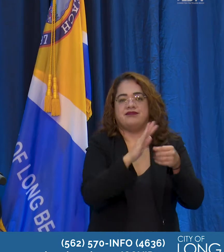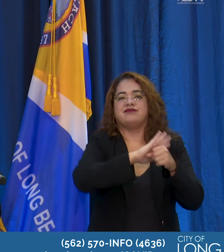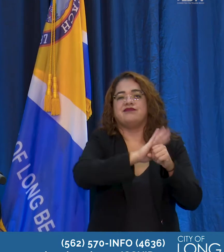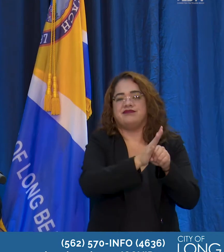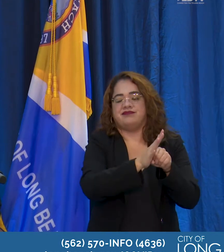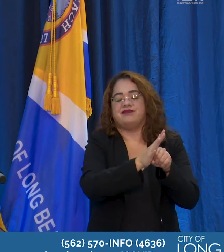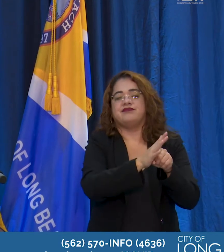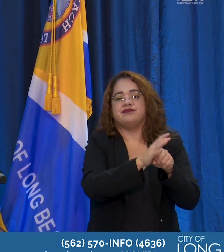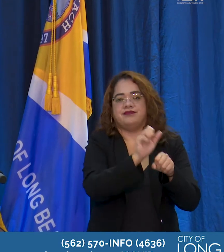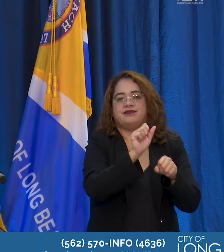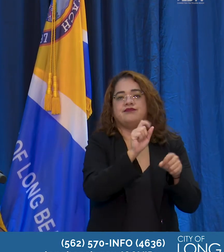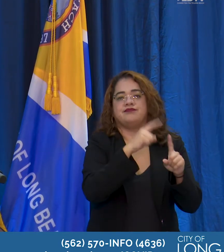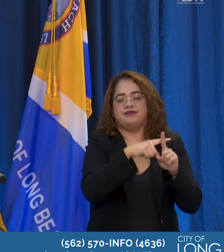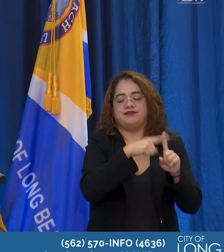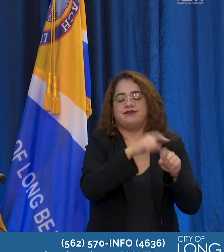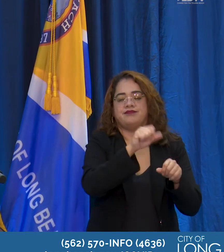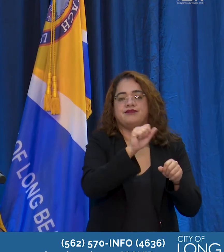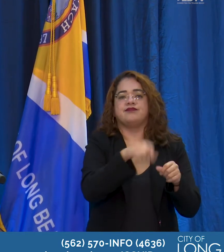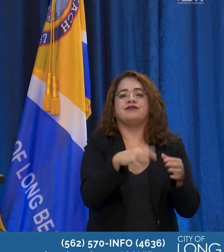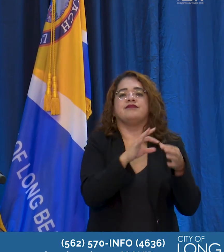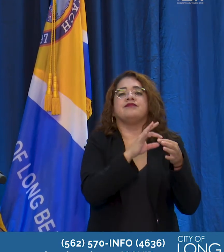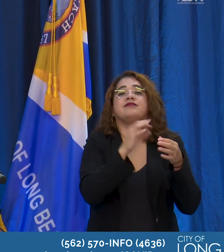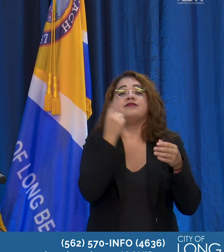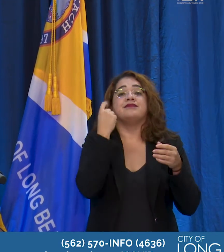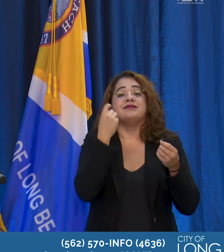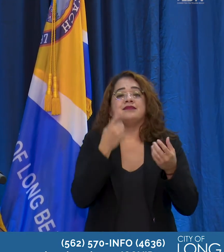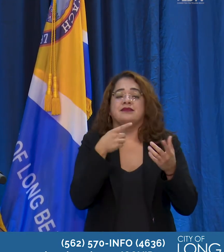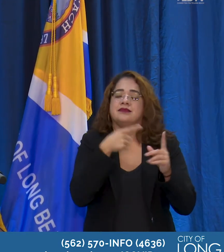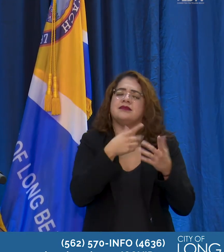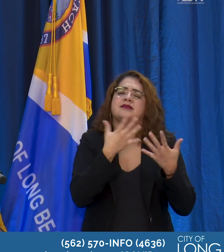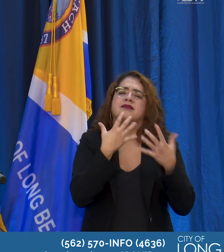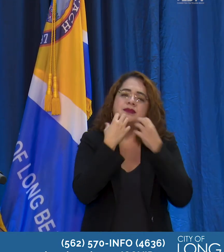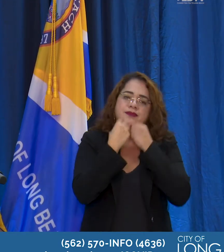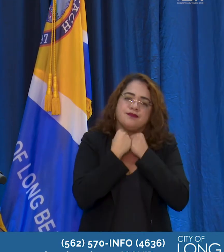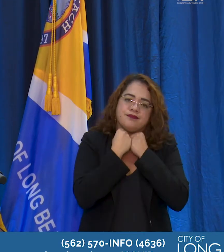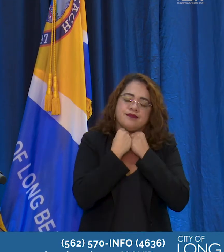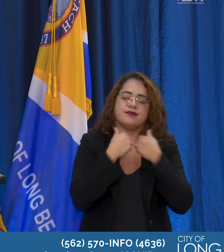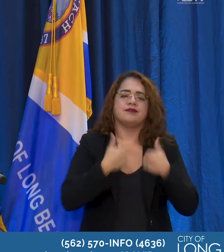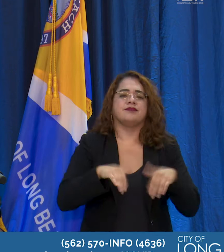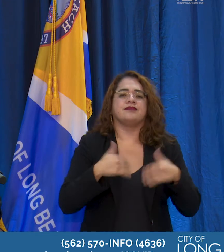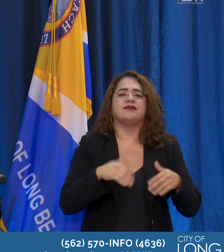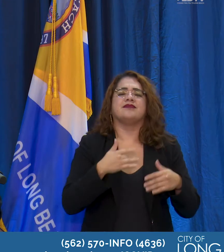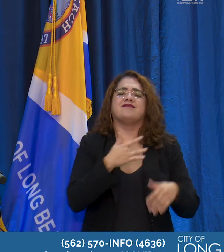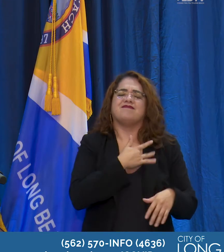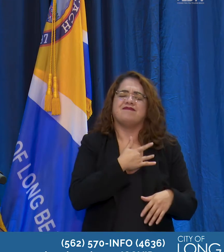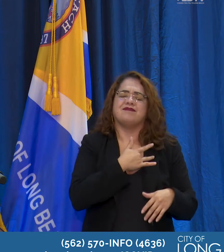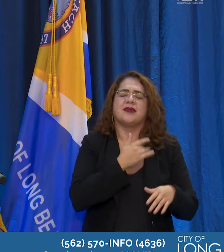mattered, and has a story and whose family mourns them and we mourn them as well.